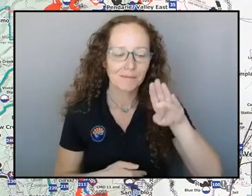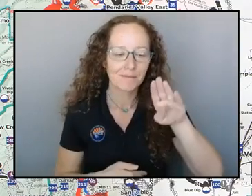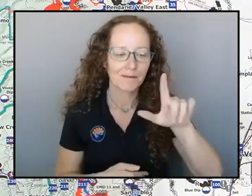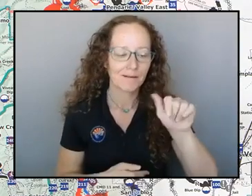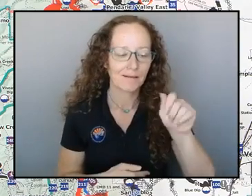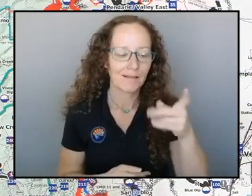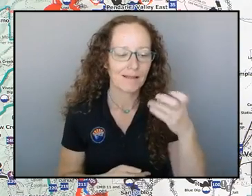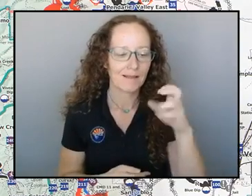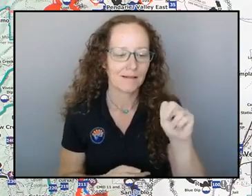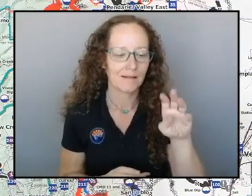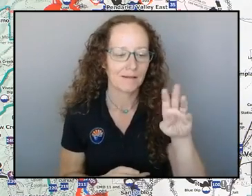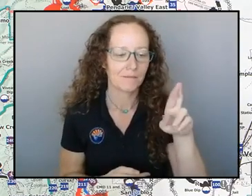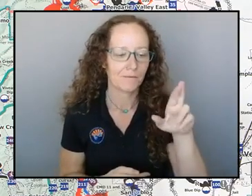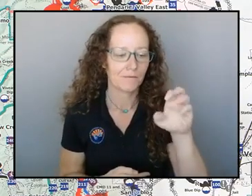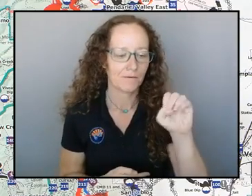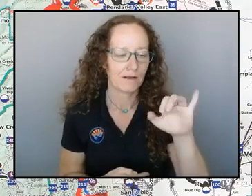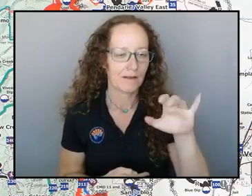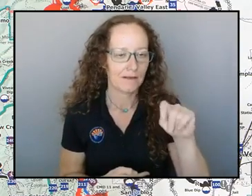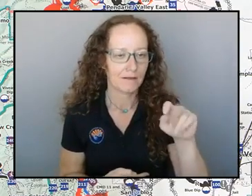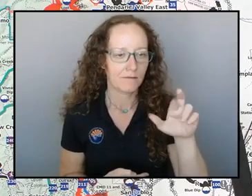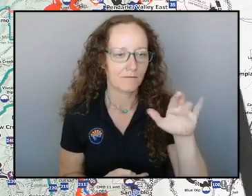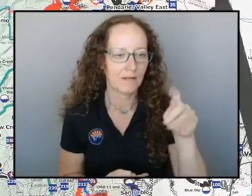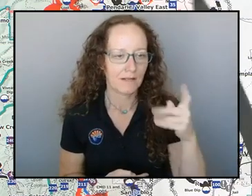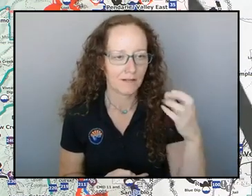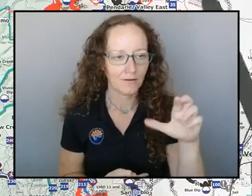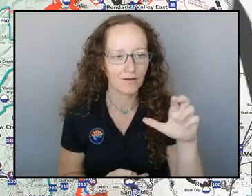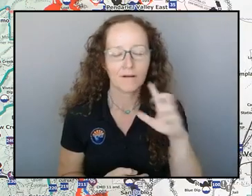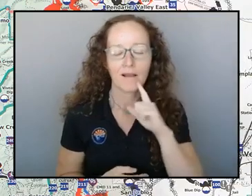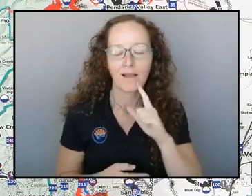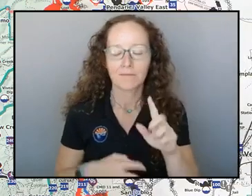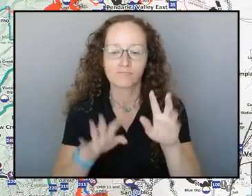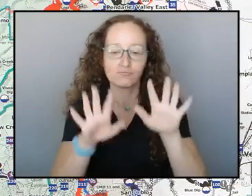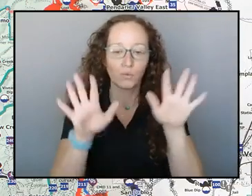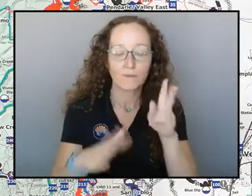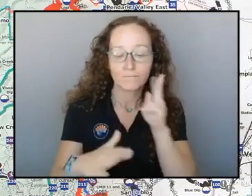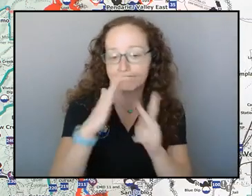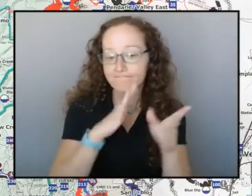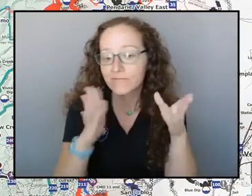Meteorologist here with Jasmine. We're here to give you